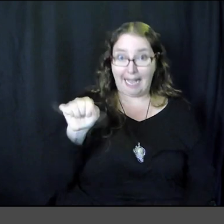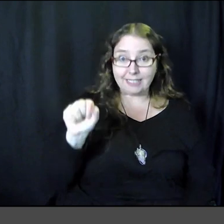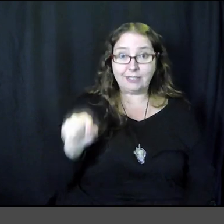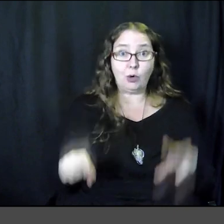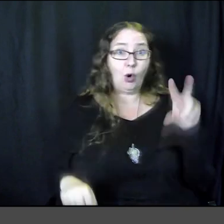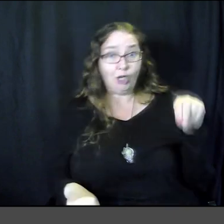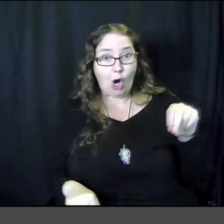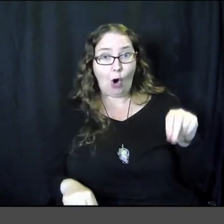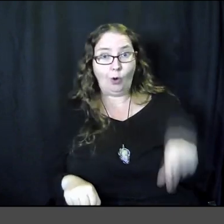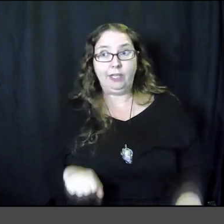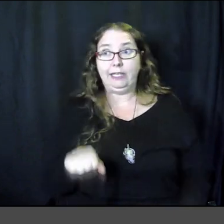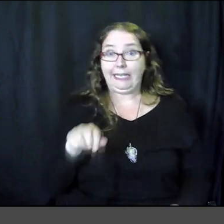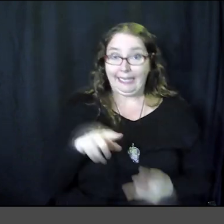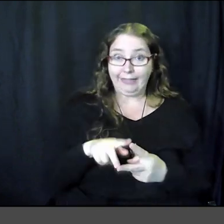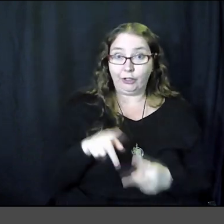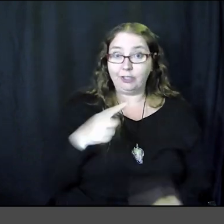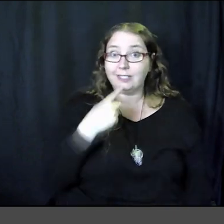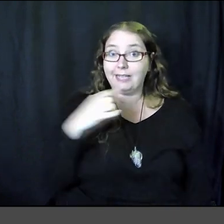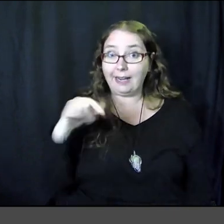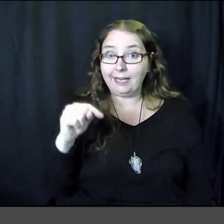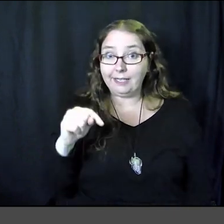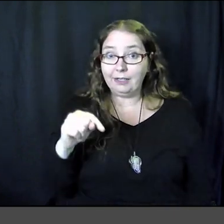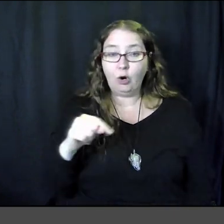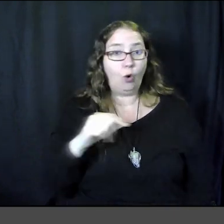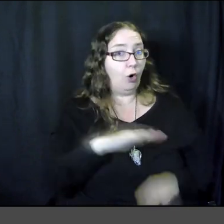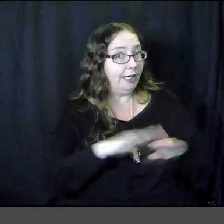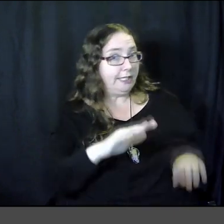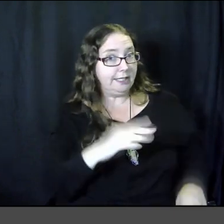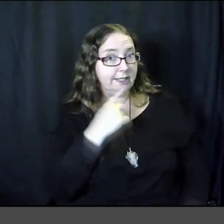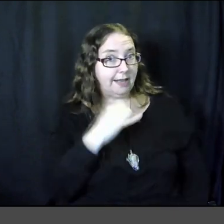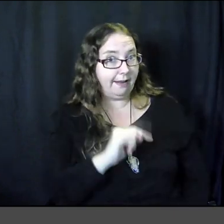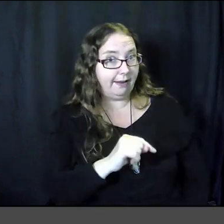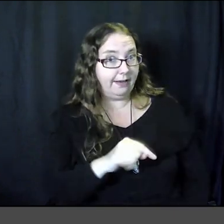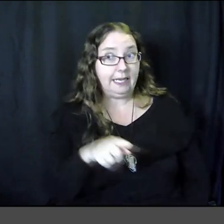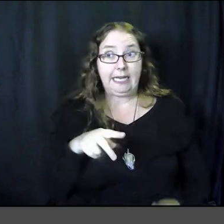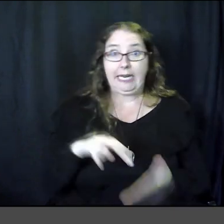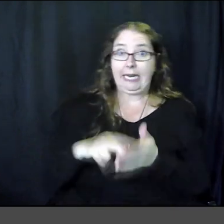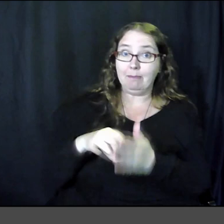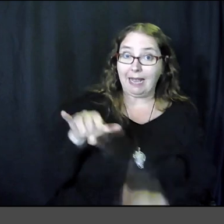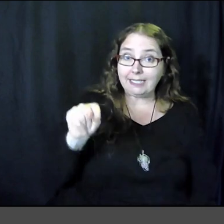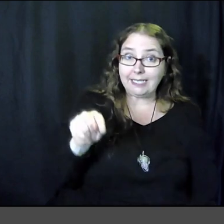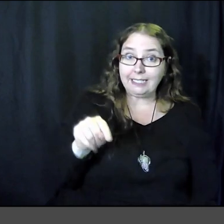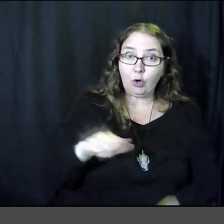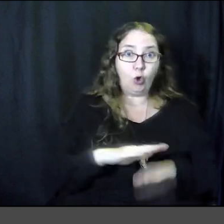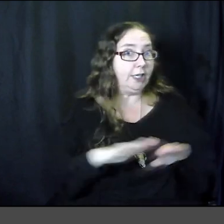EITHER HE MEANT IT OR HE DIDN'T MEAN IT. SOMETIMES IT'S JUST THAT SIMPLE. SO WE HAVE TO UNDERSTAND.